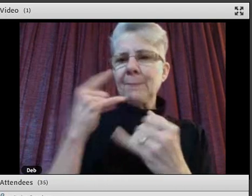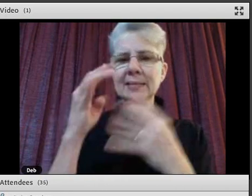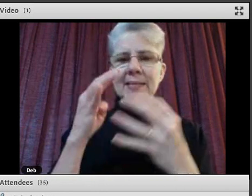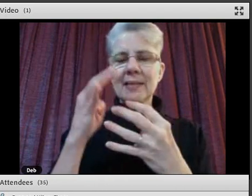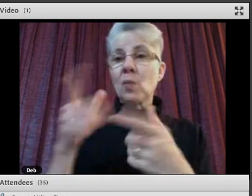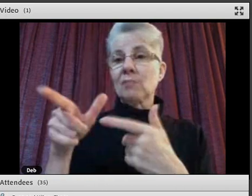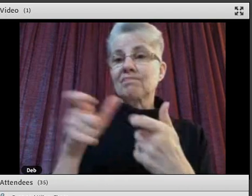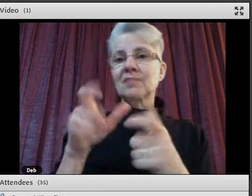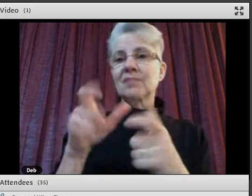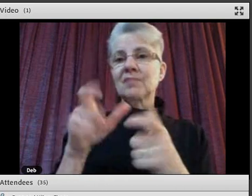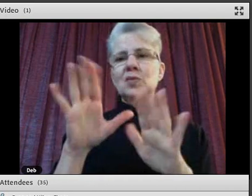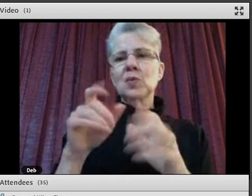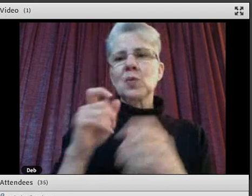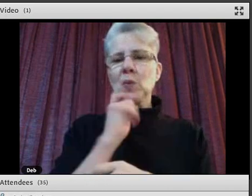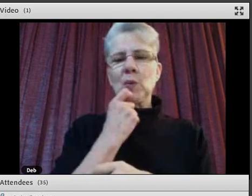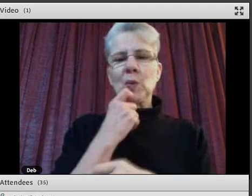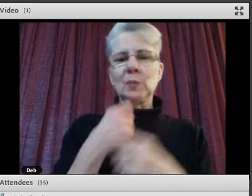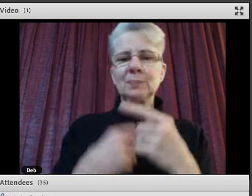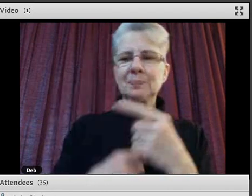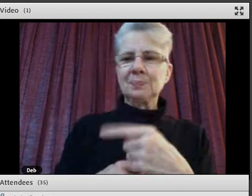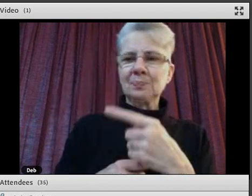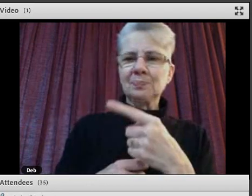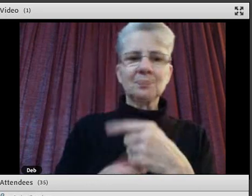that were crazy light. It was cool.